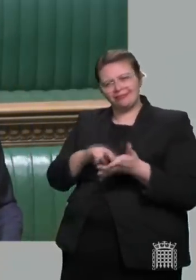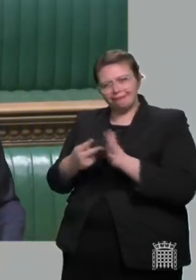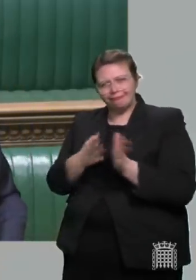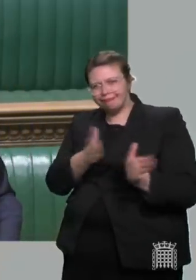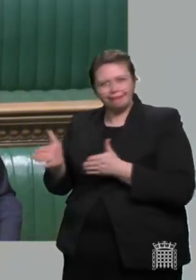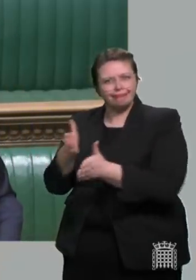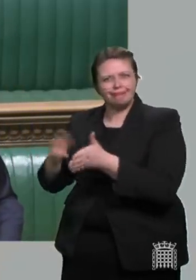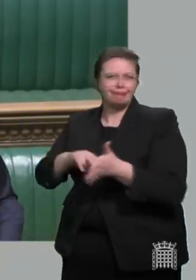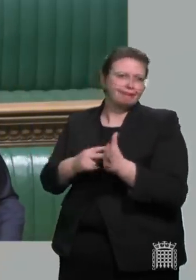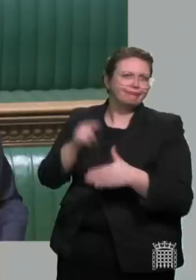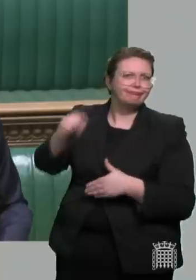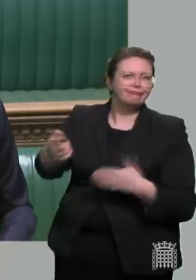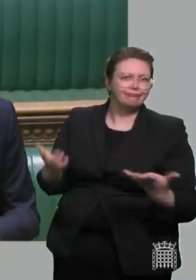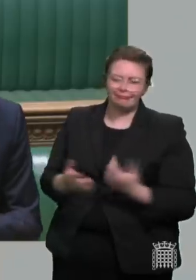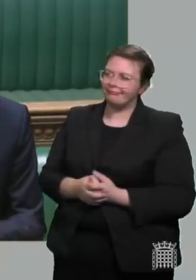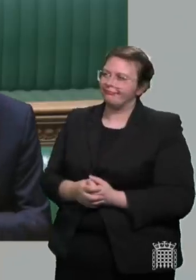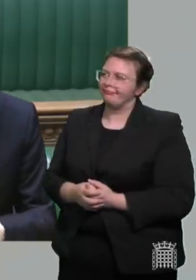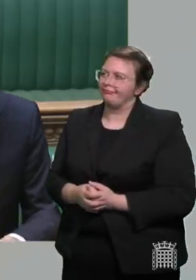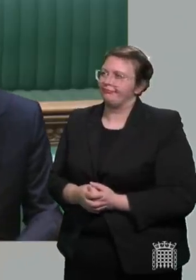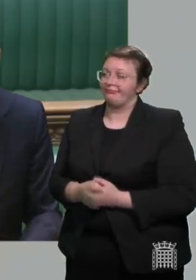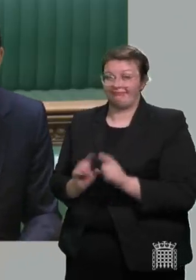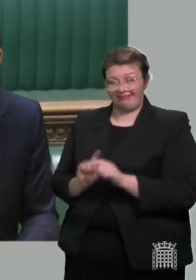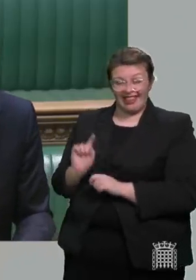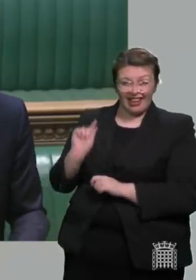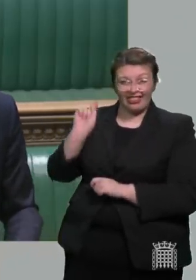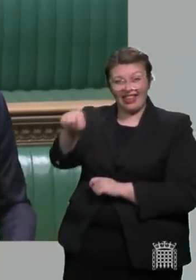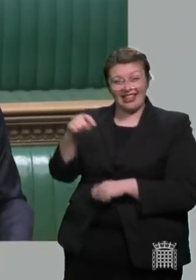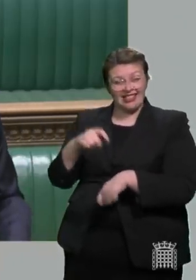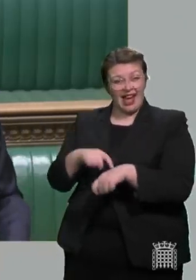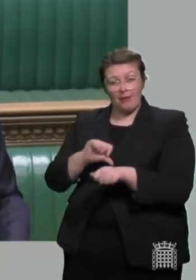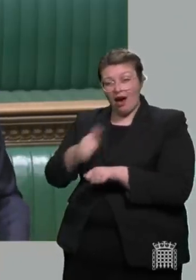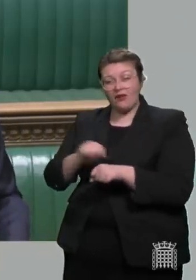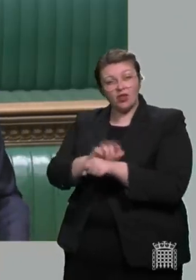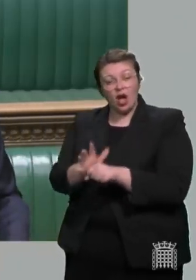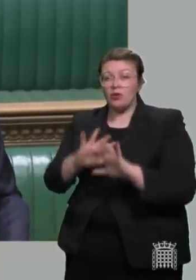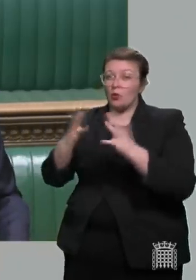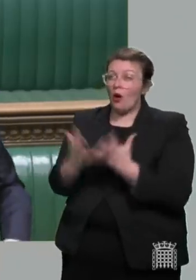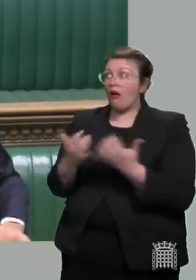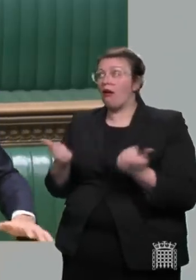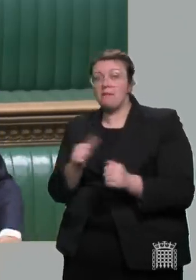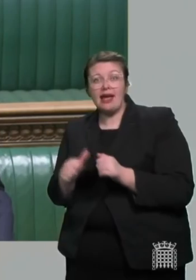The world is not going to be any less competitive after coronavirus, so it is not enough